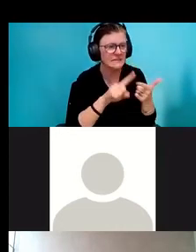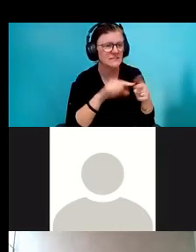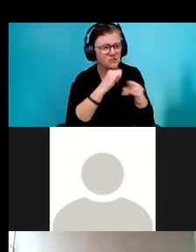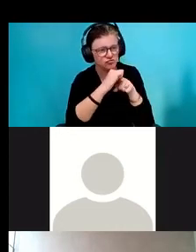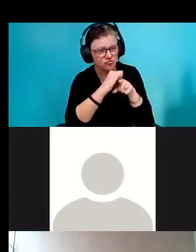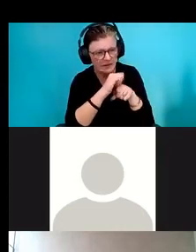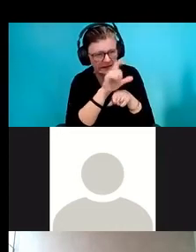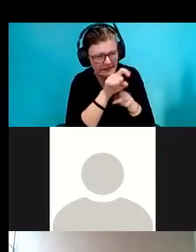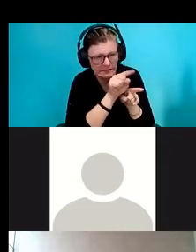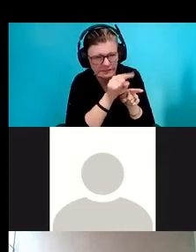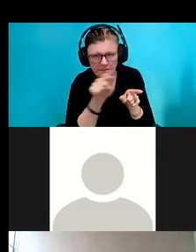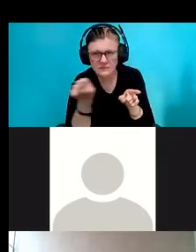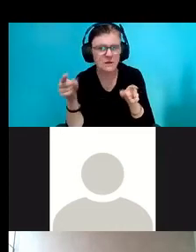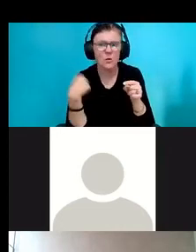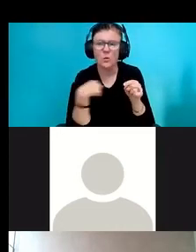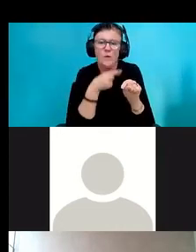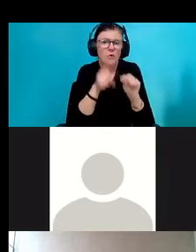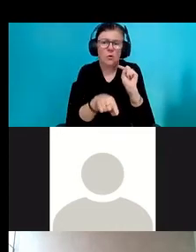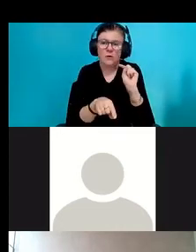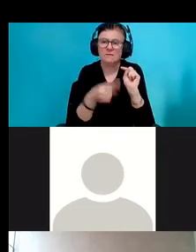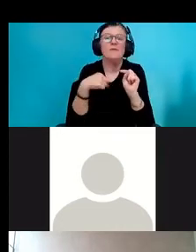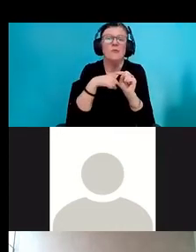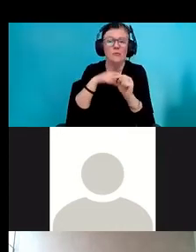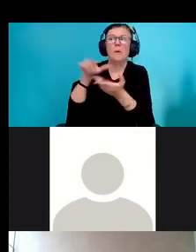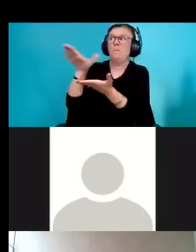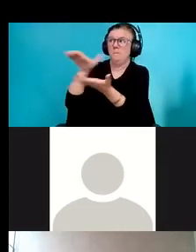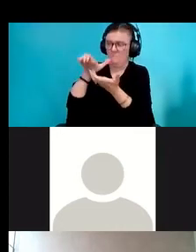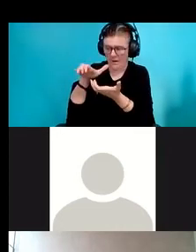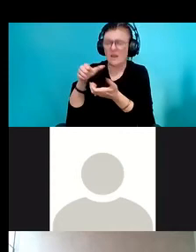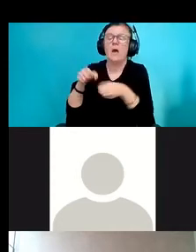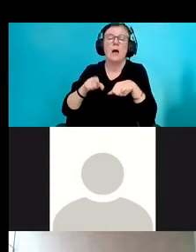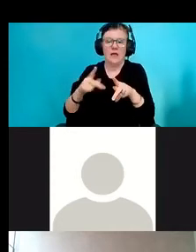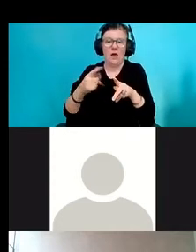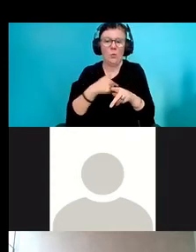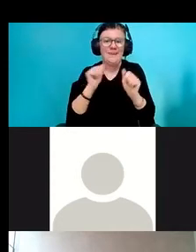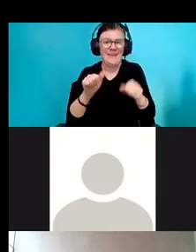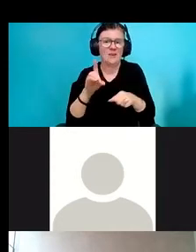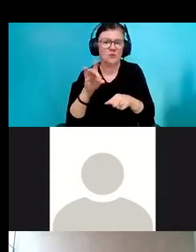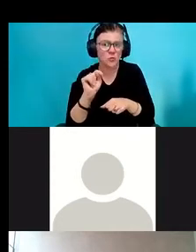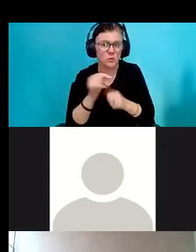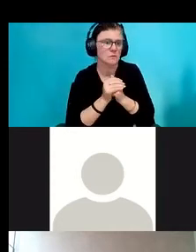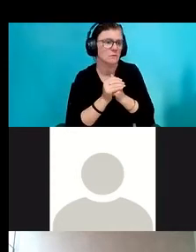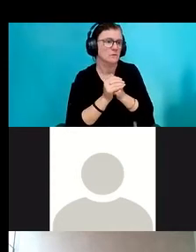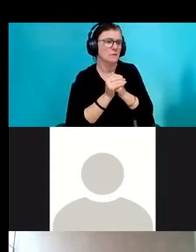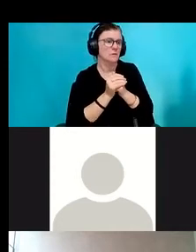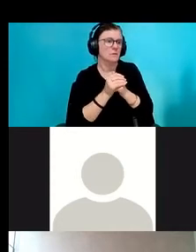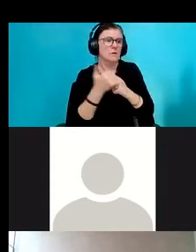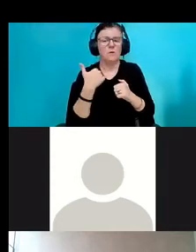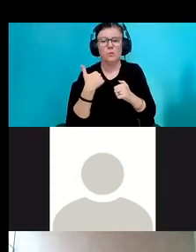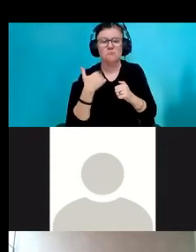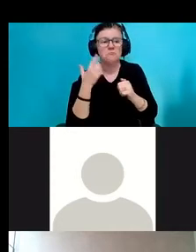the challenges of their communities, whether it be rural roads, inconsistent internet, lack